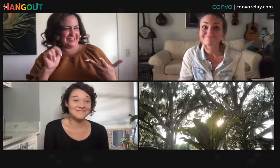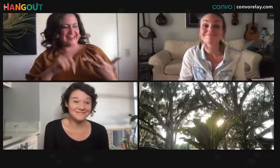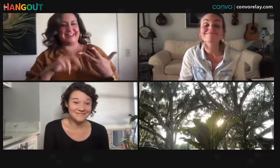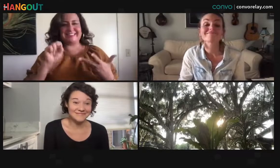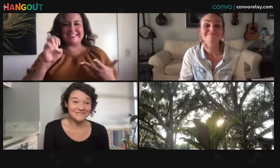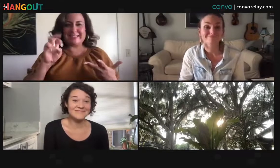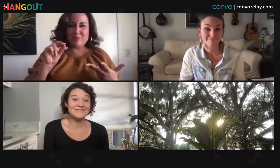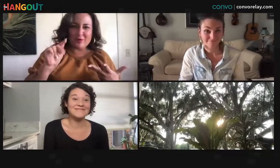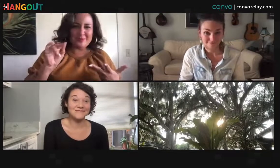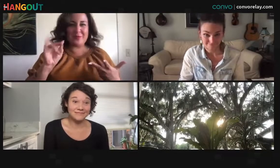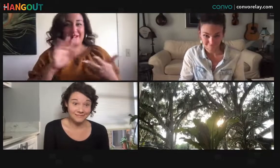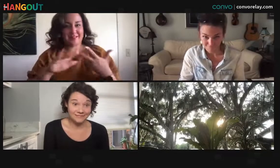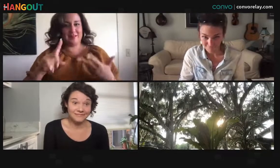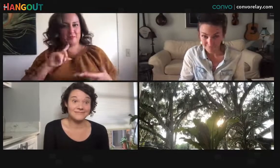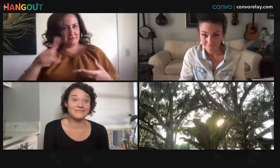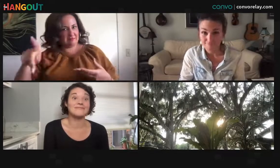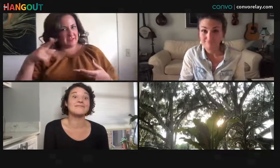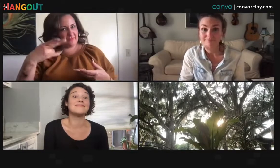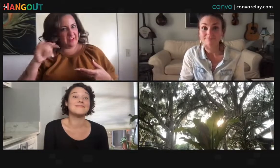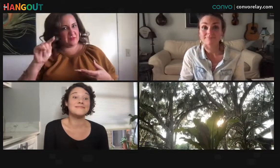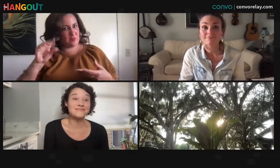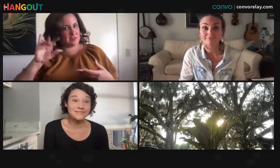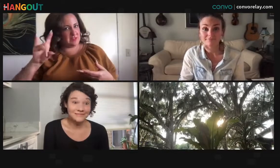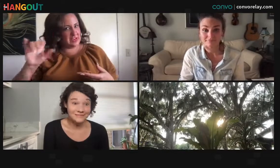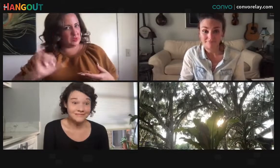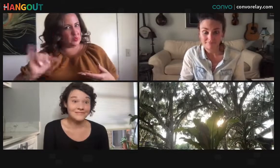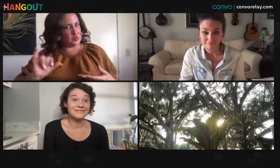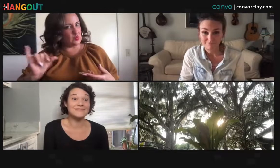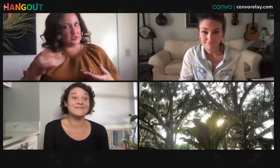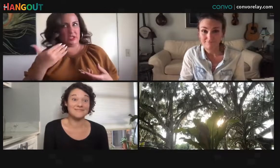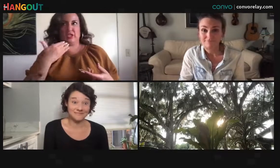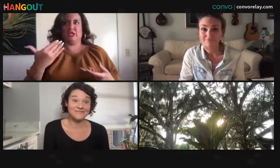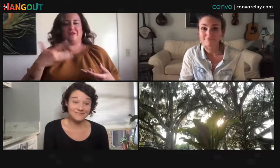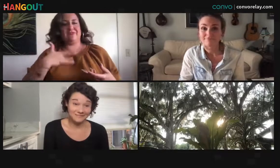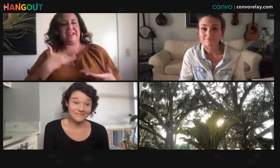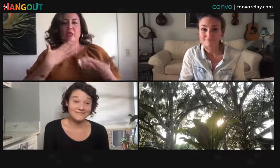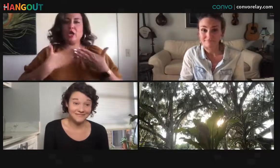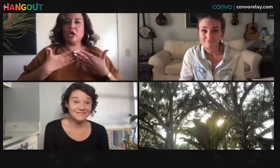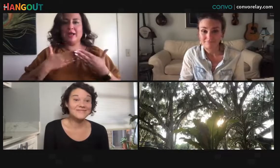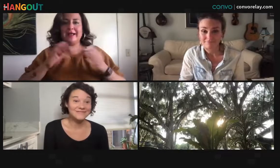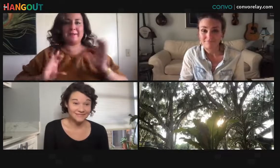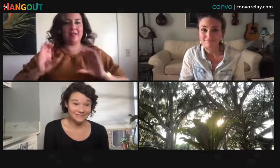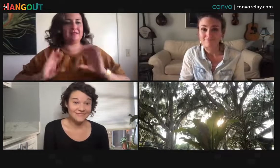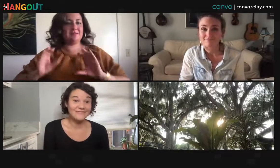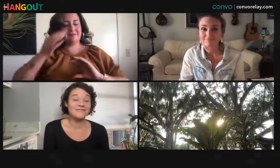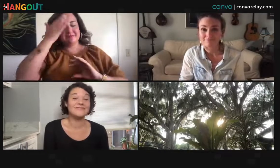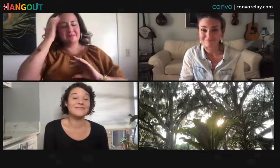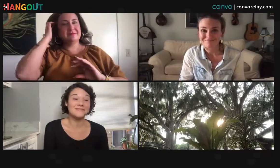oxytocin is good for us serotonin all these things are good for us so all